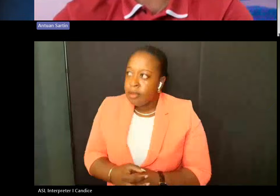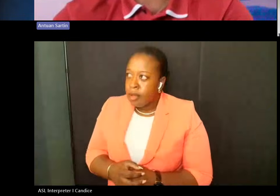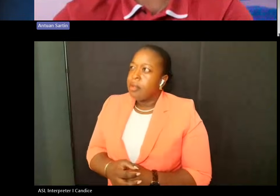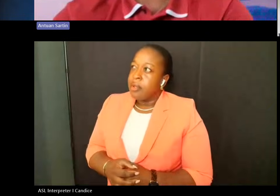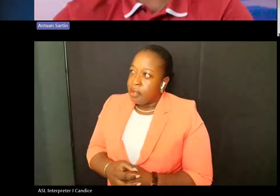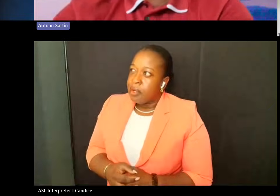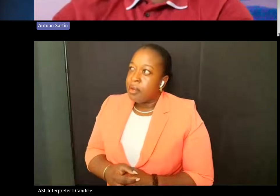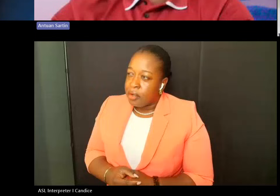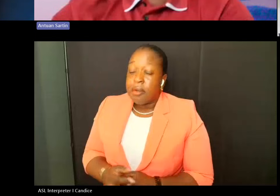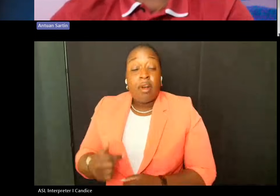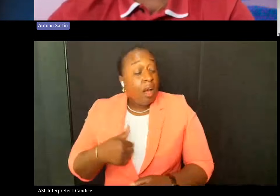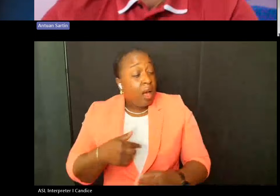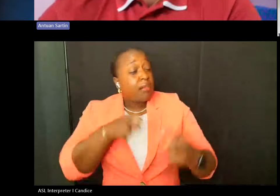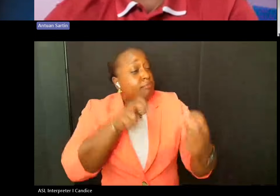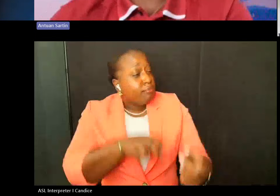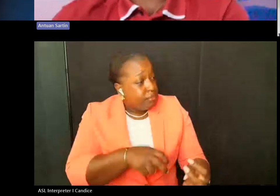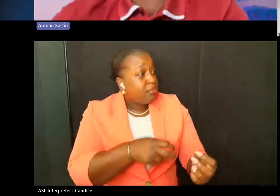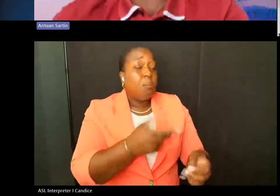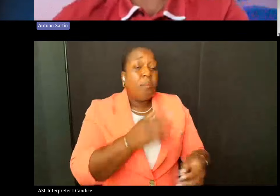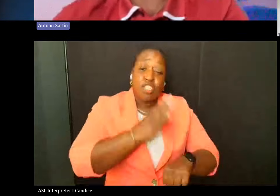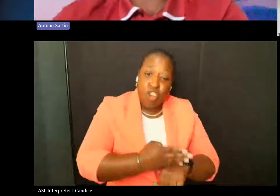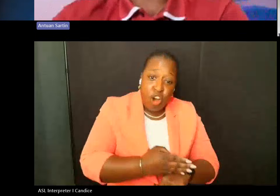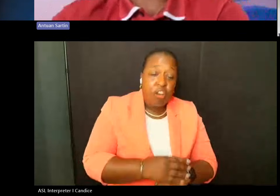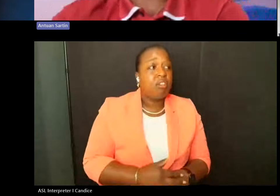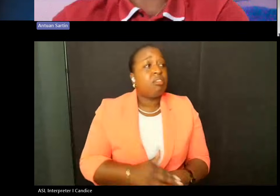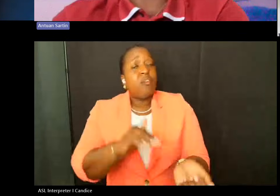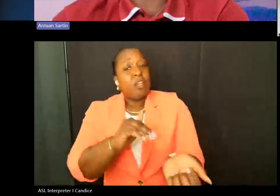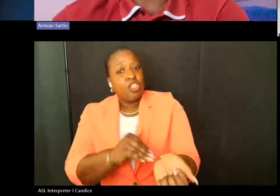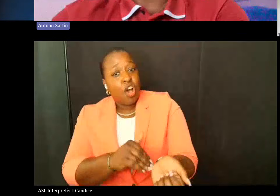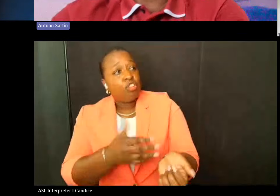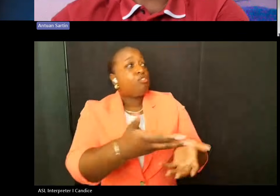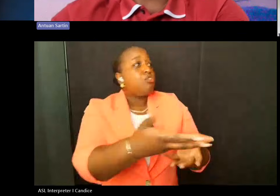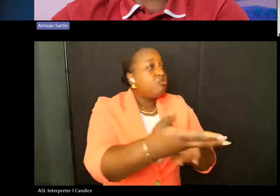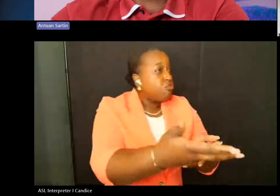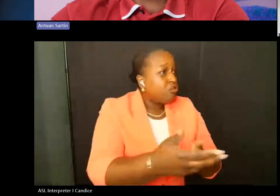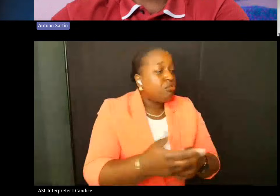her -- the doctors and told her we were just going to pause this, put this on pause for -- you know,